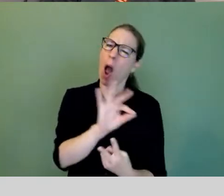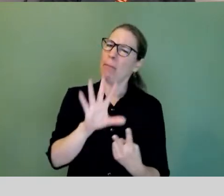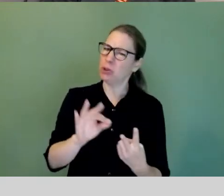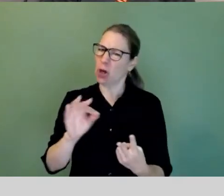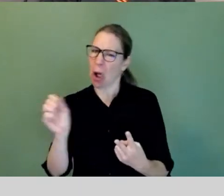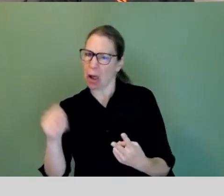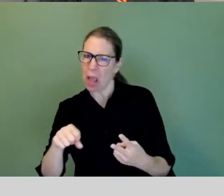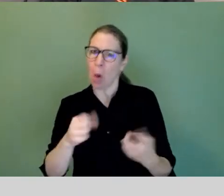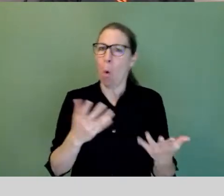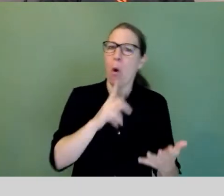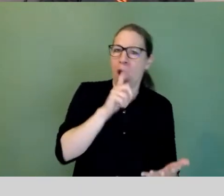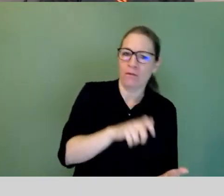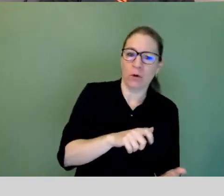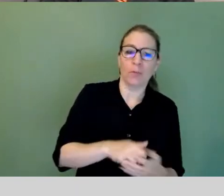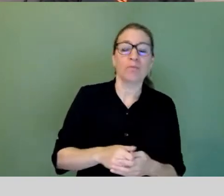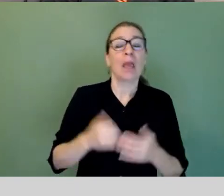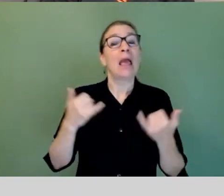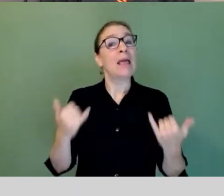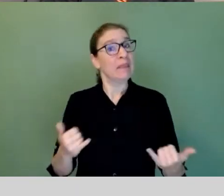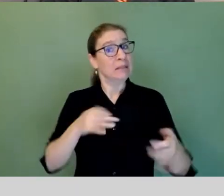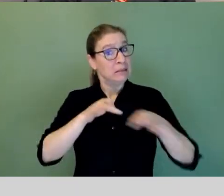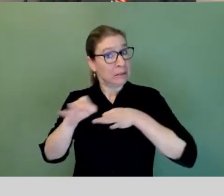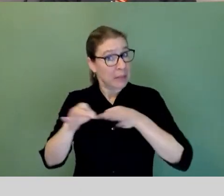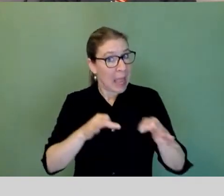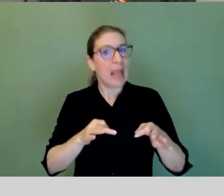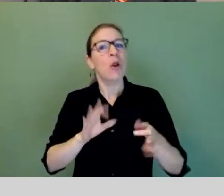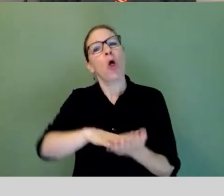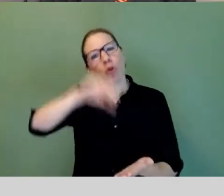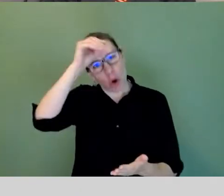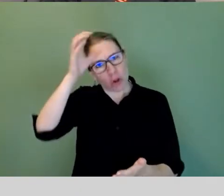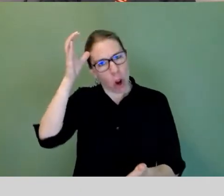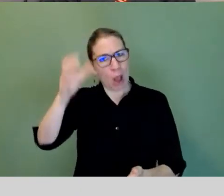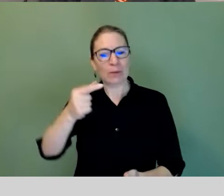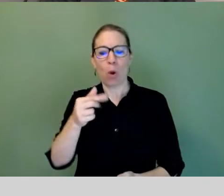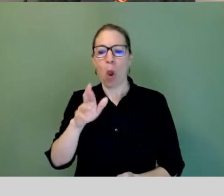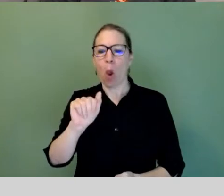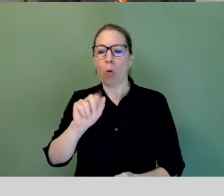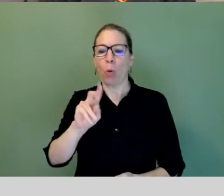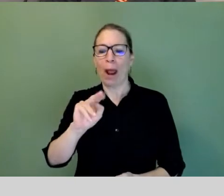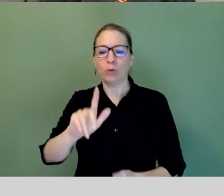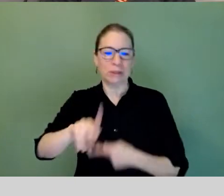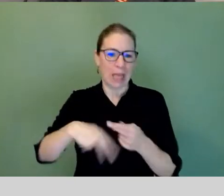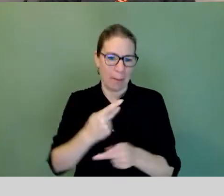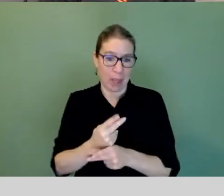to learn the concepts of gradual typing. And most of the source code in this repository